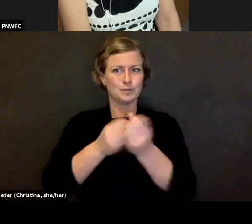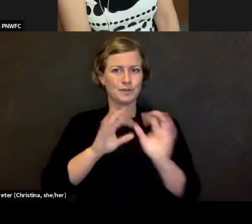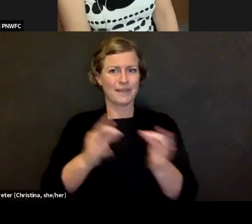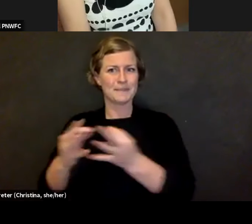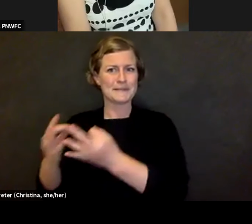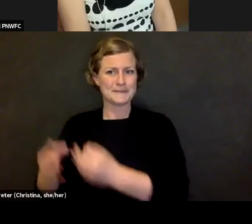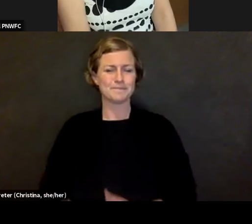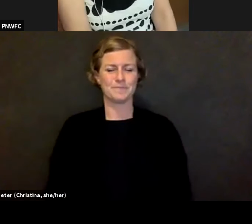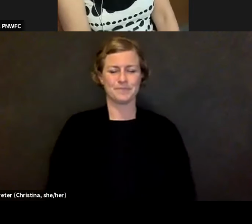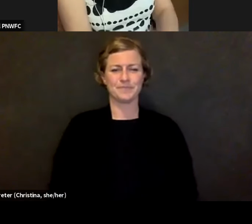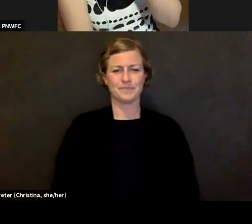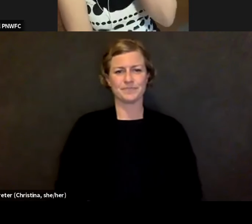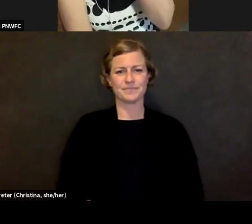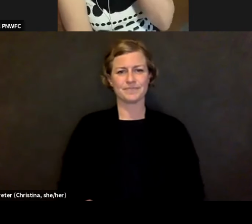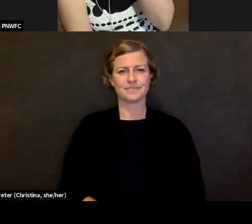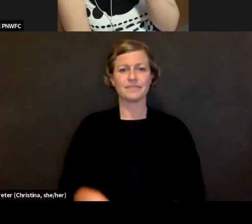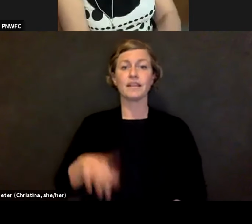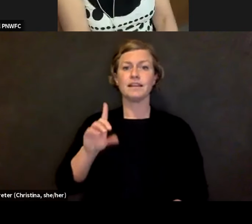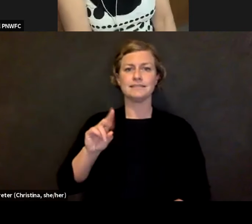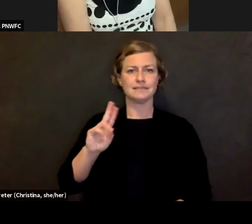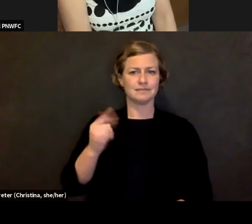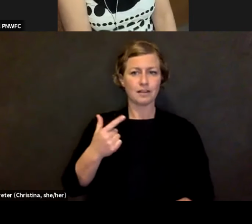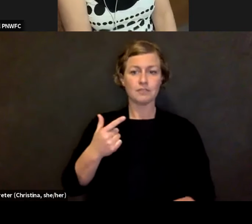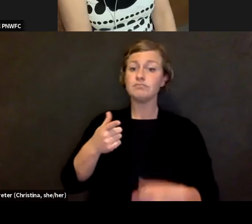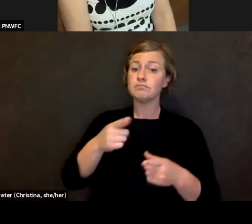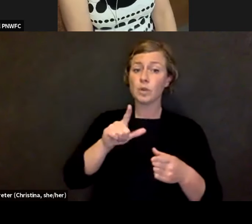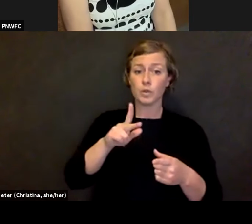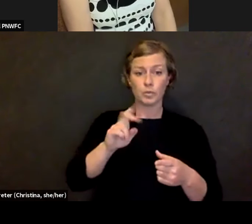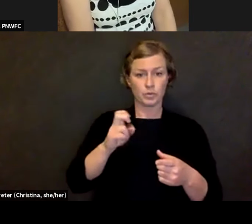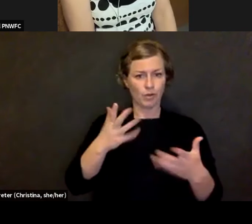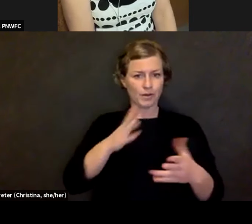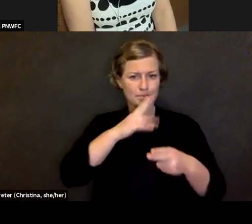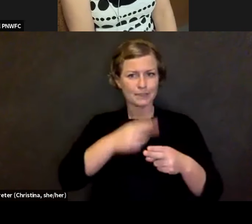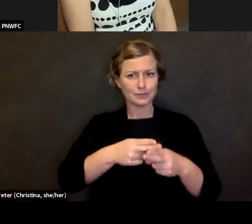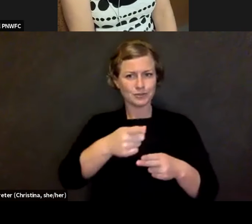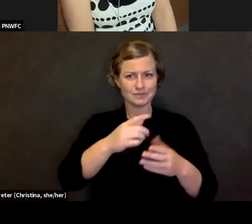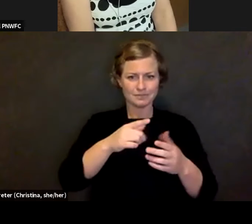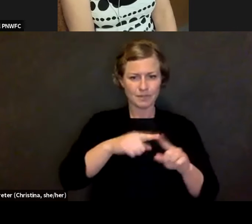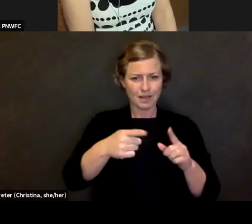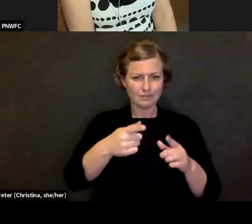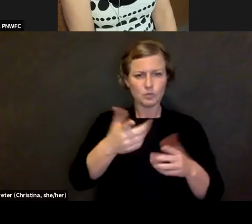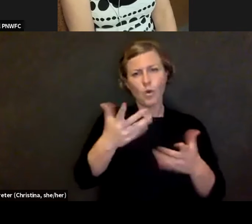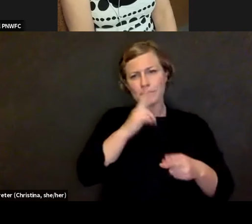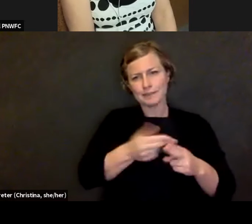ACLU and we'll find your favorite thing to do and put you to work for the families. Thank you so